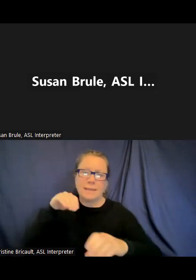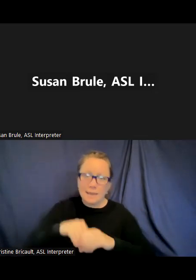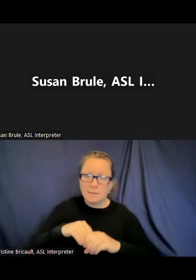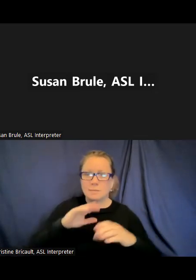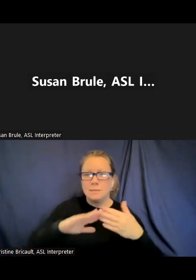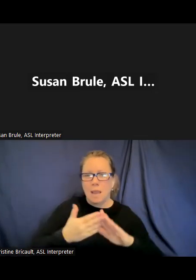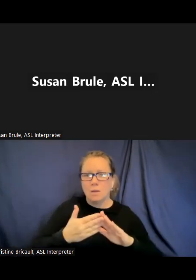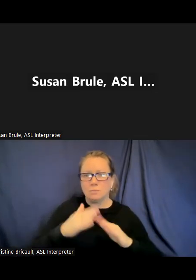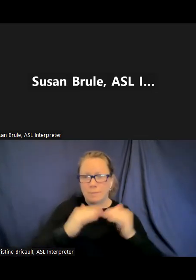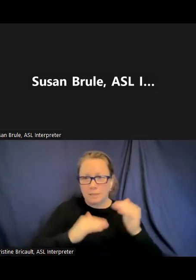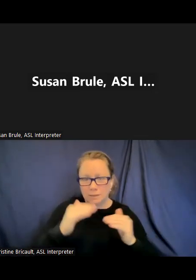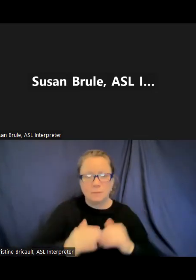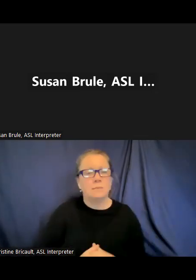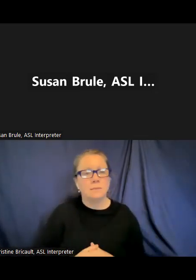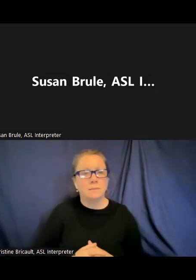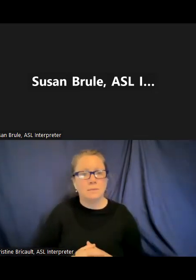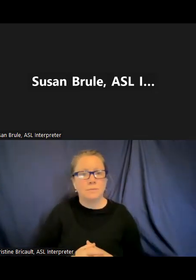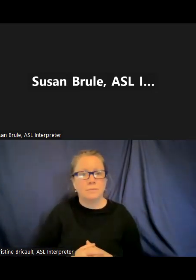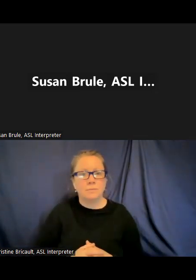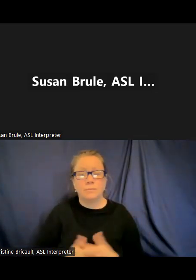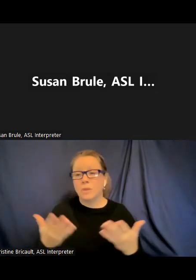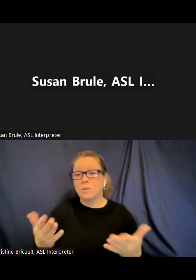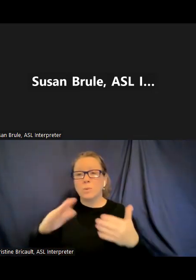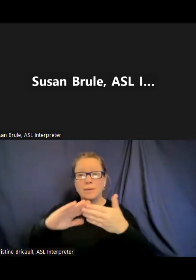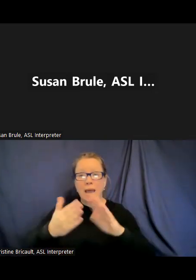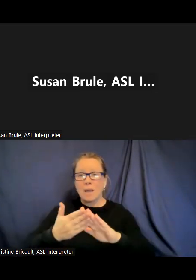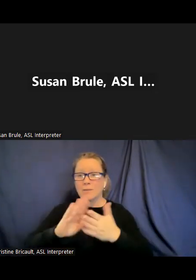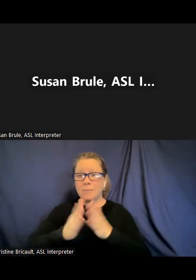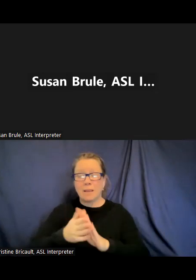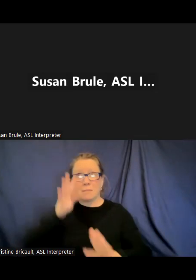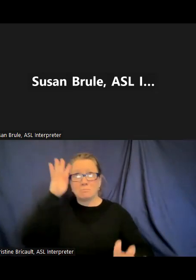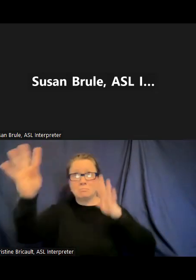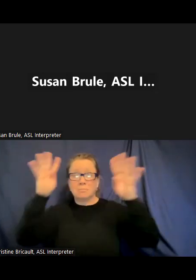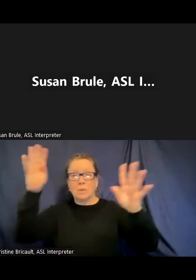So this -- you know, towns have gotten really grants with this.